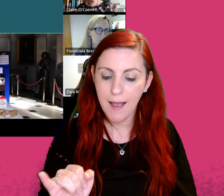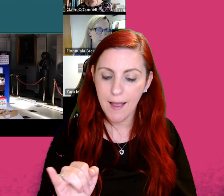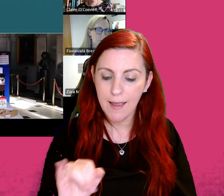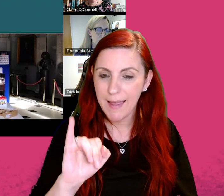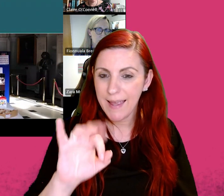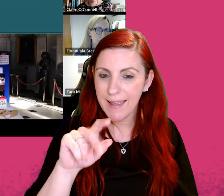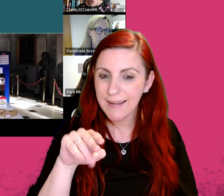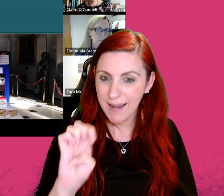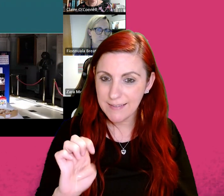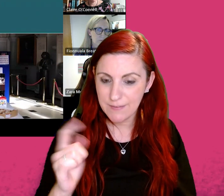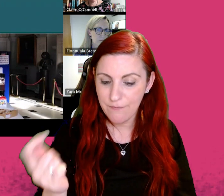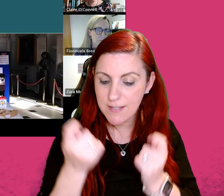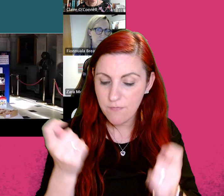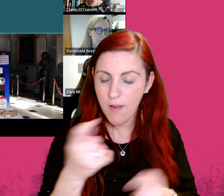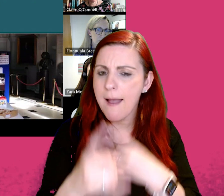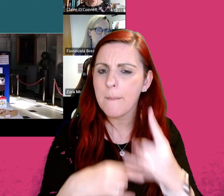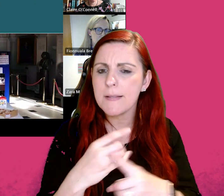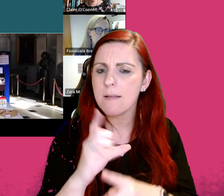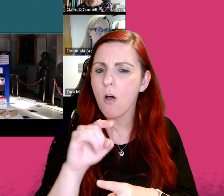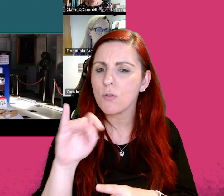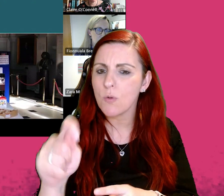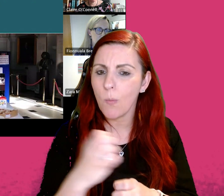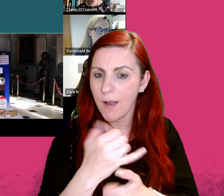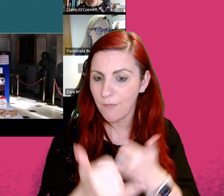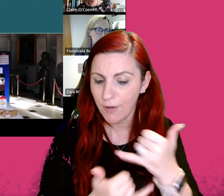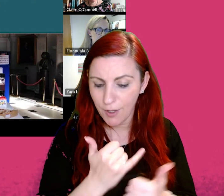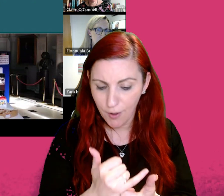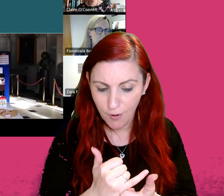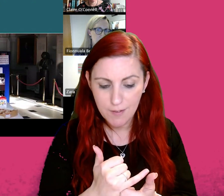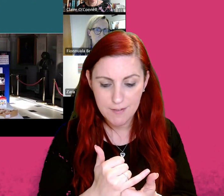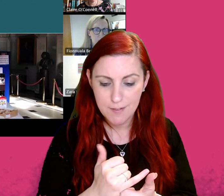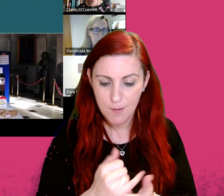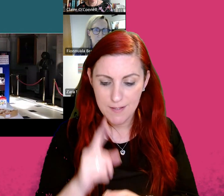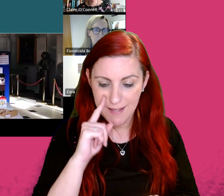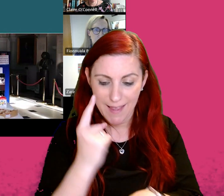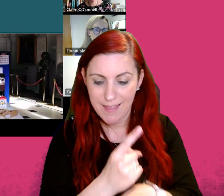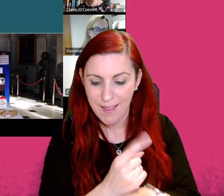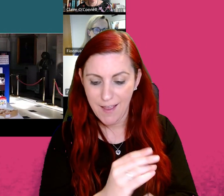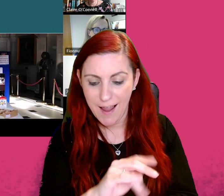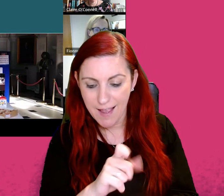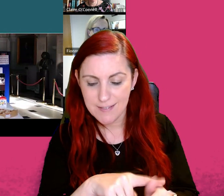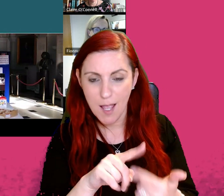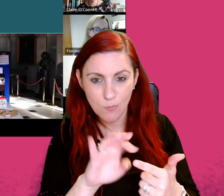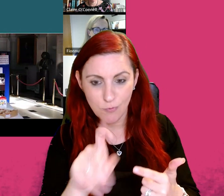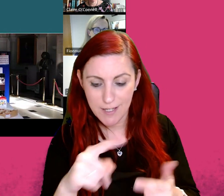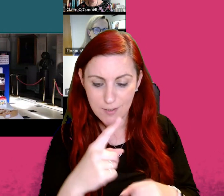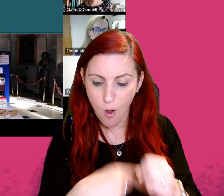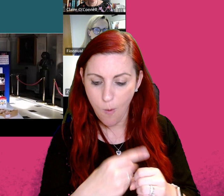in October and um elizar are brilliant always running really good events and it's a year it's